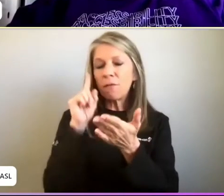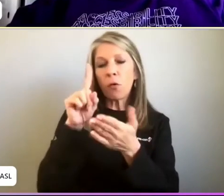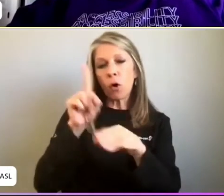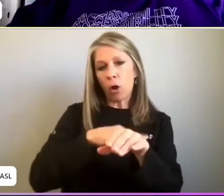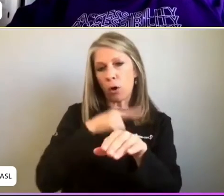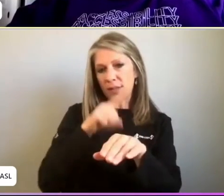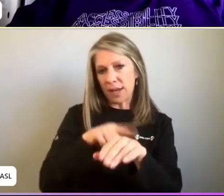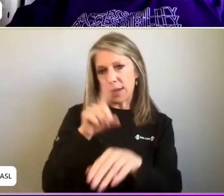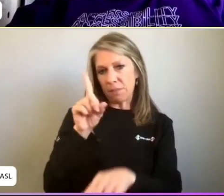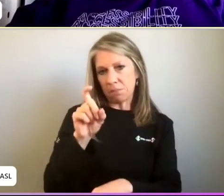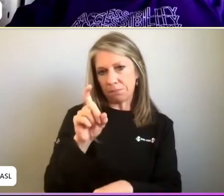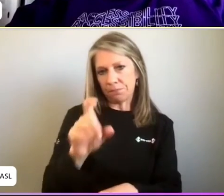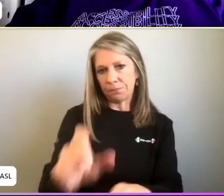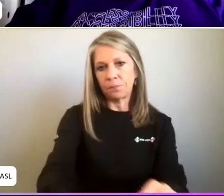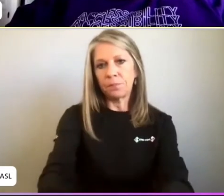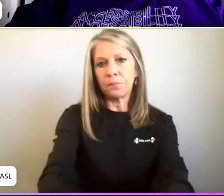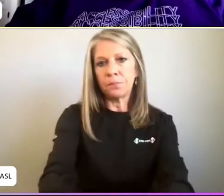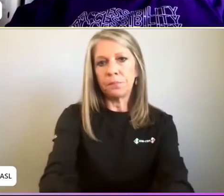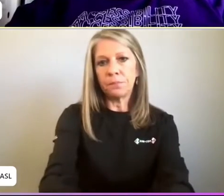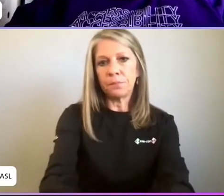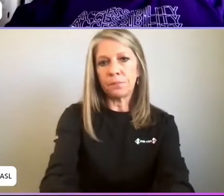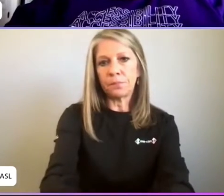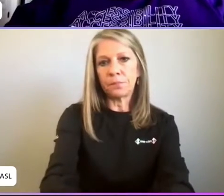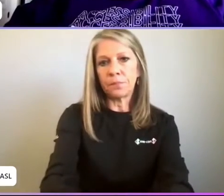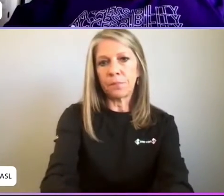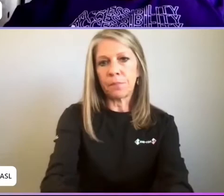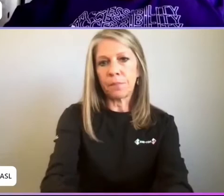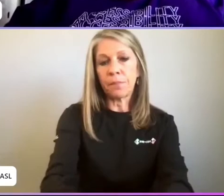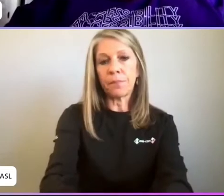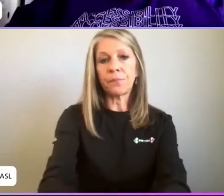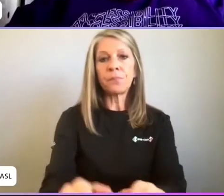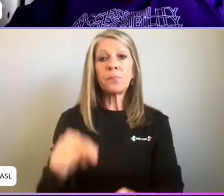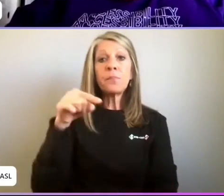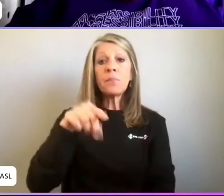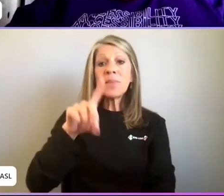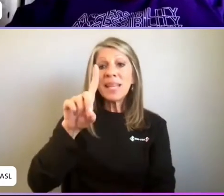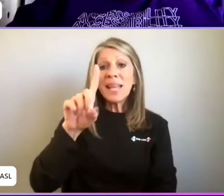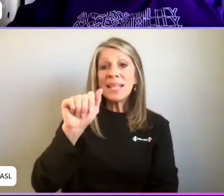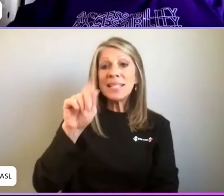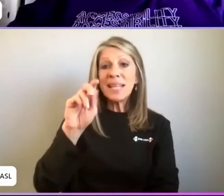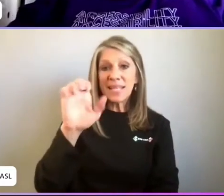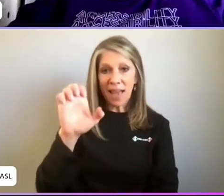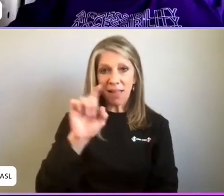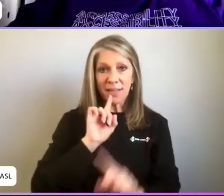do you think tactile graphics will be limited to print for